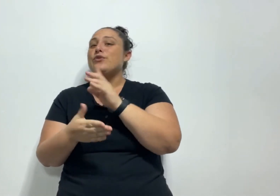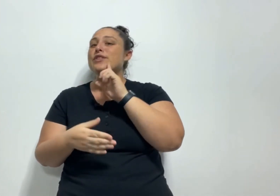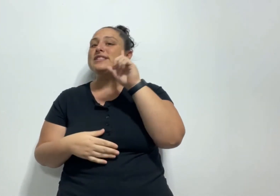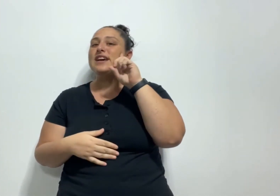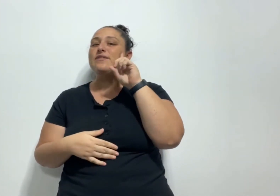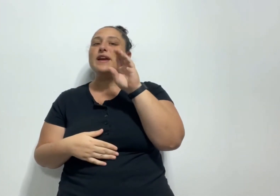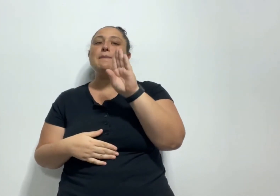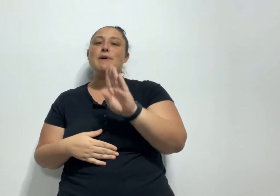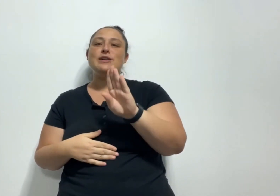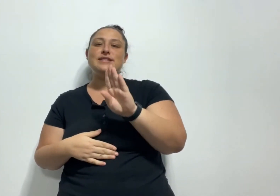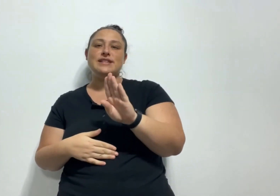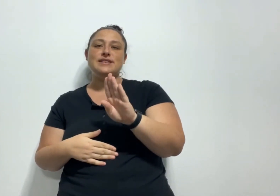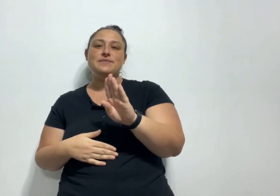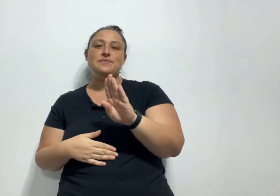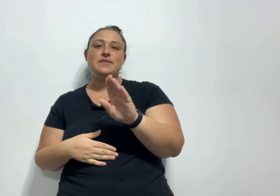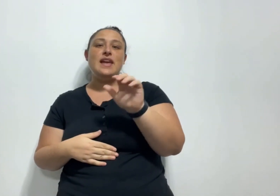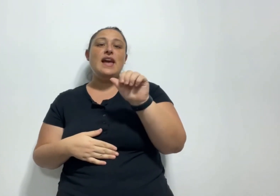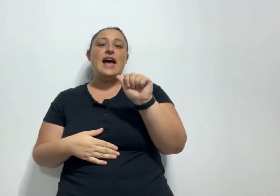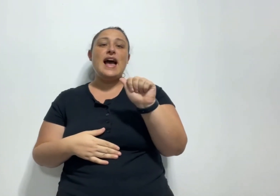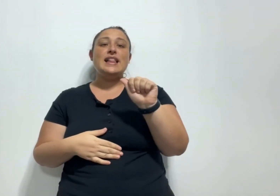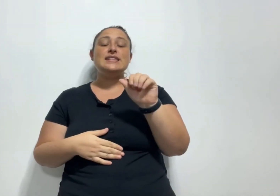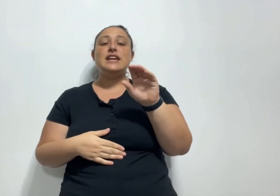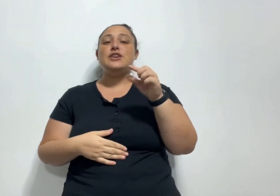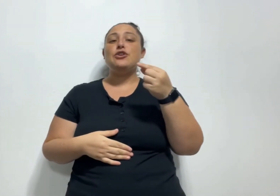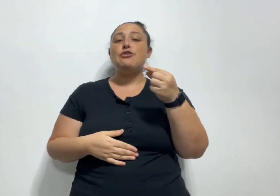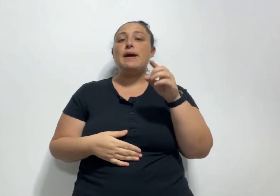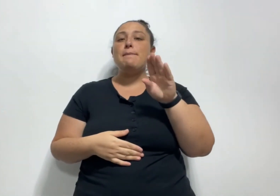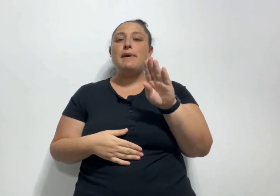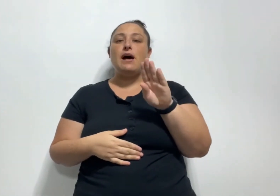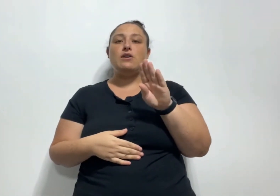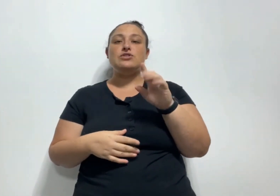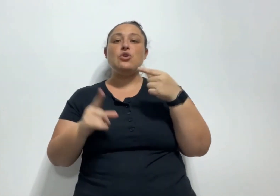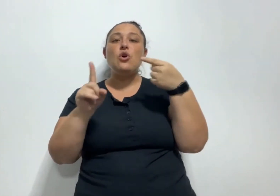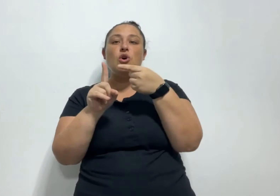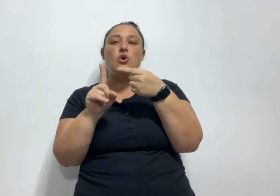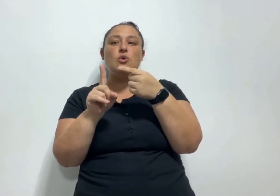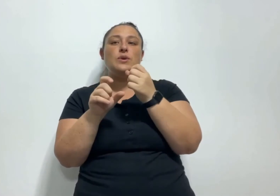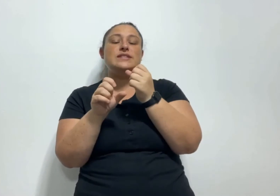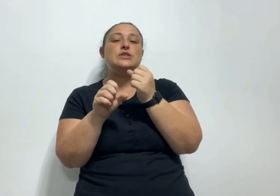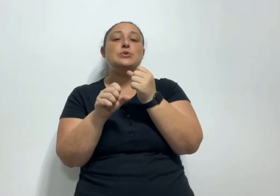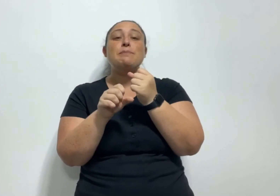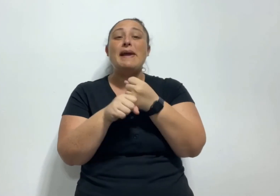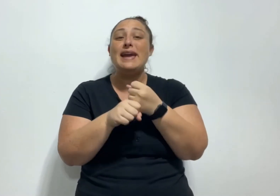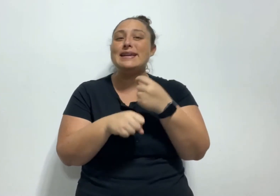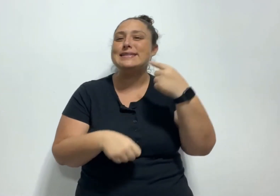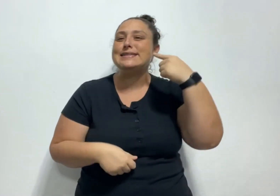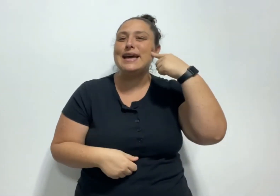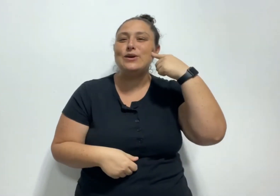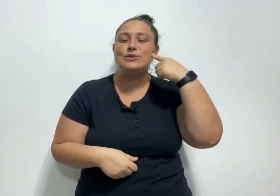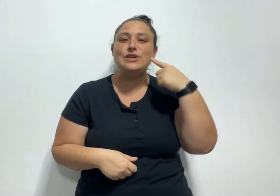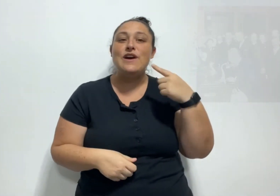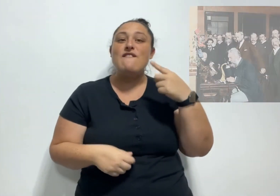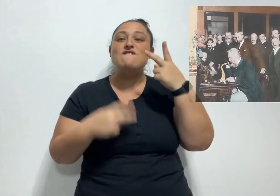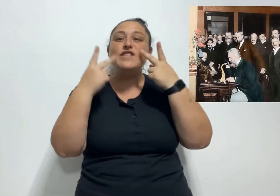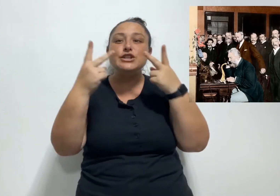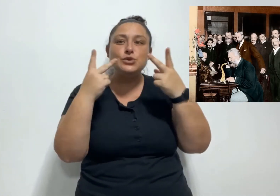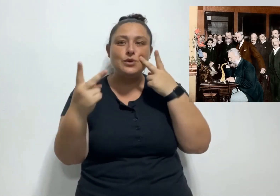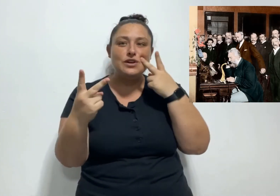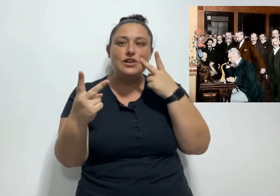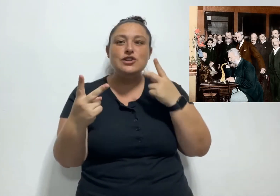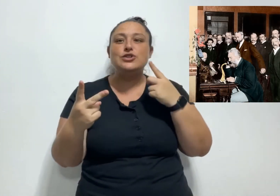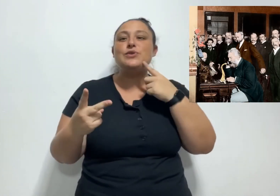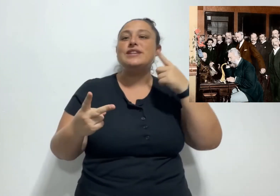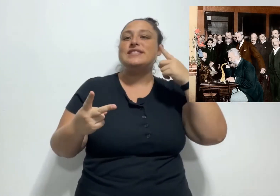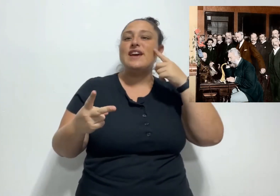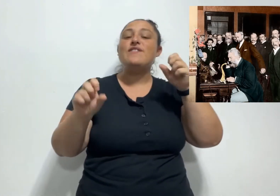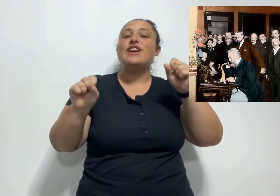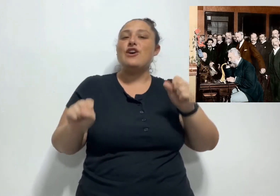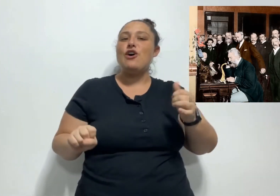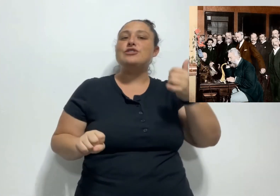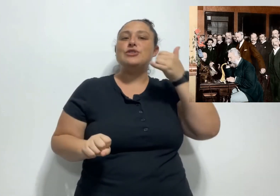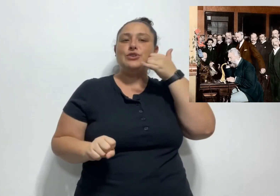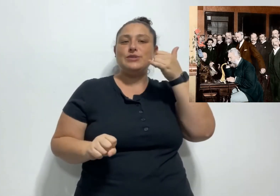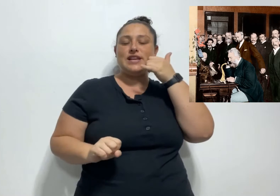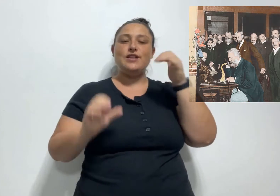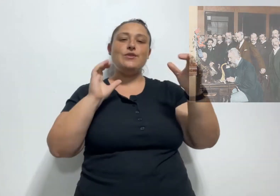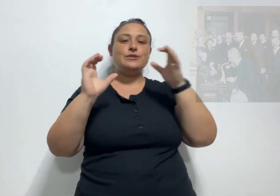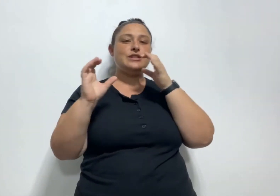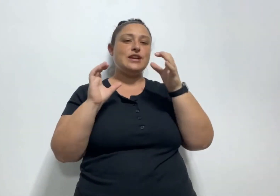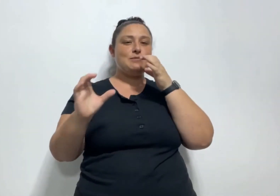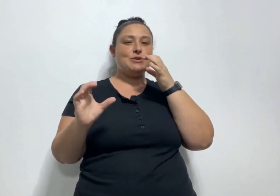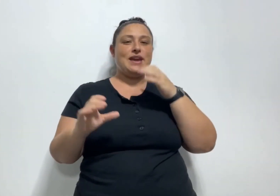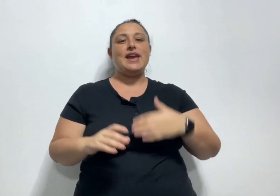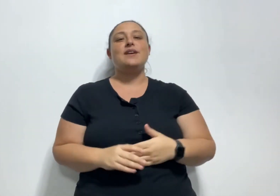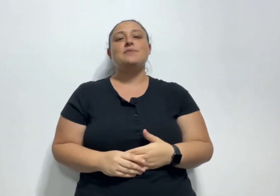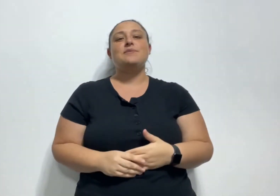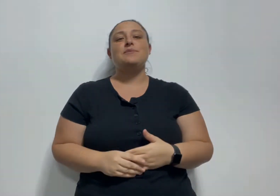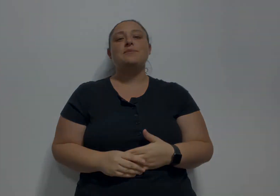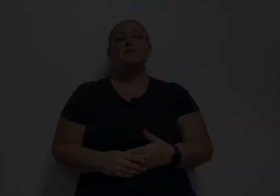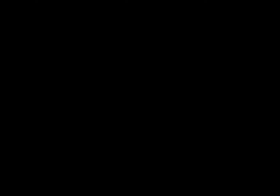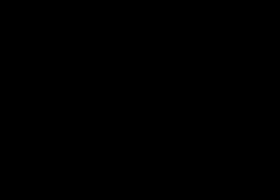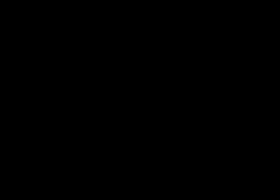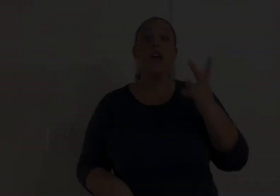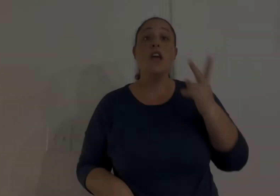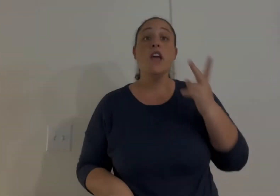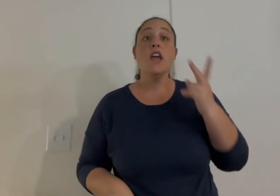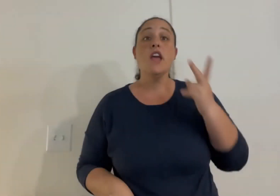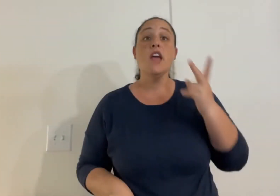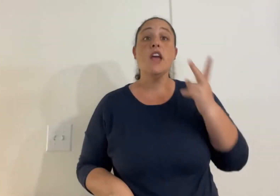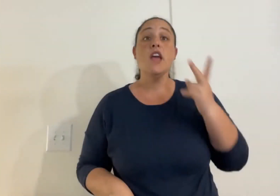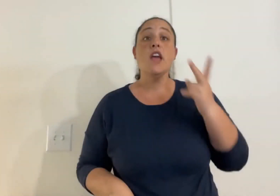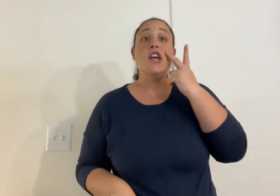AGB goal was to make sound visual so the deaf could also use telephones to communicate.